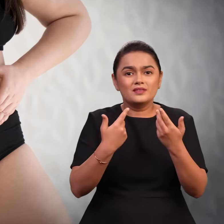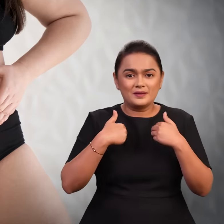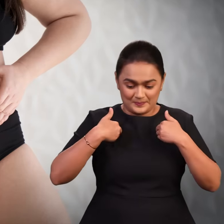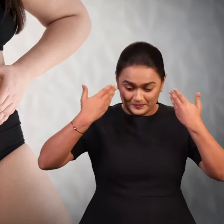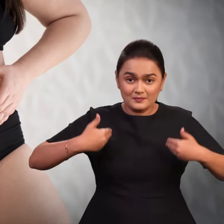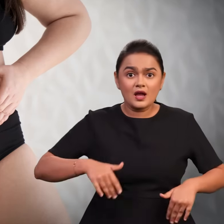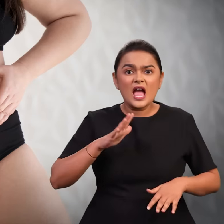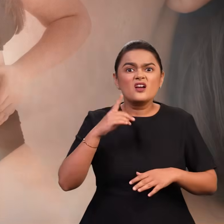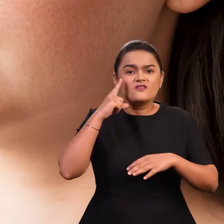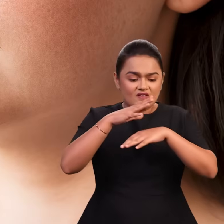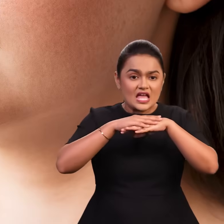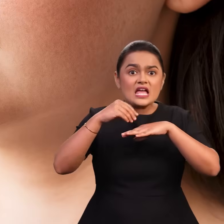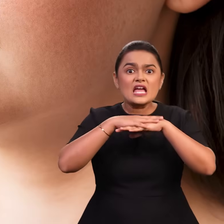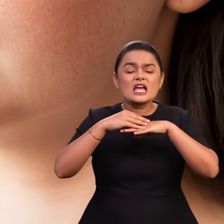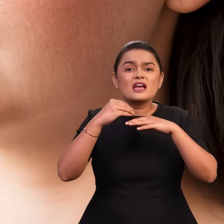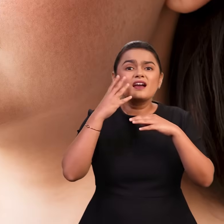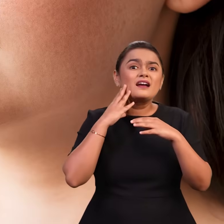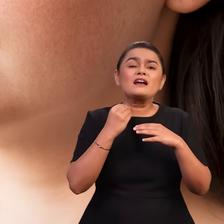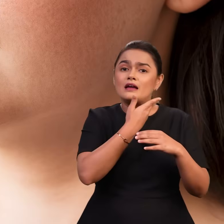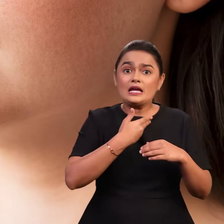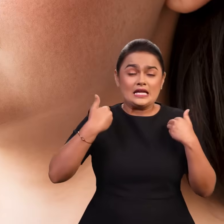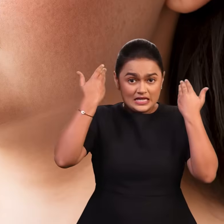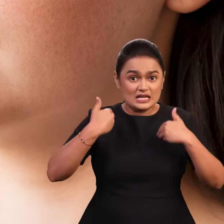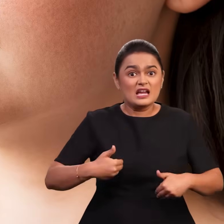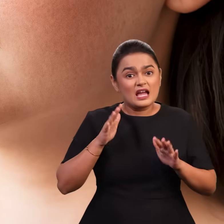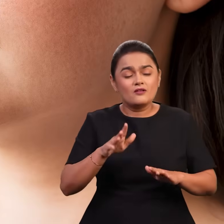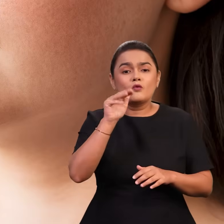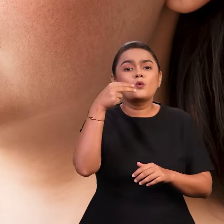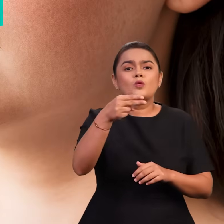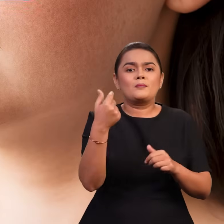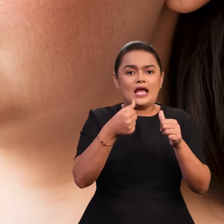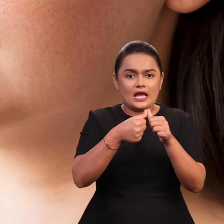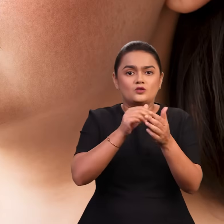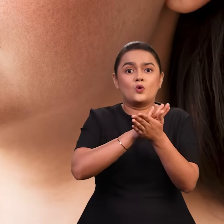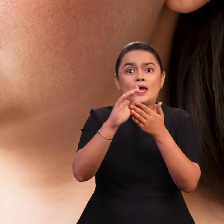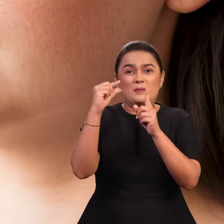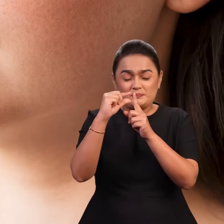The body would have a typical hair pattern. Which we call androgenic hair pattern.